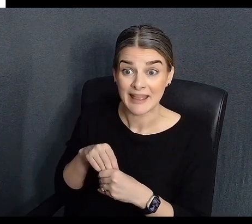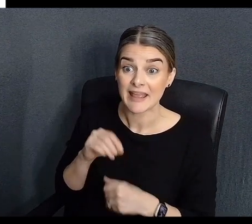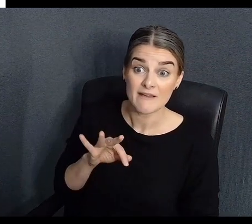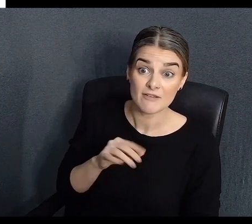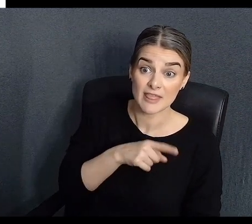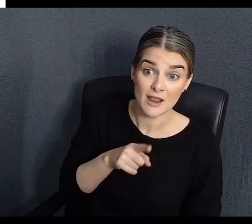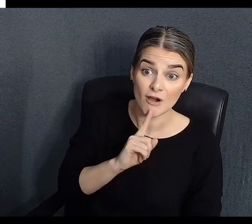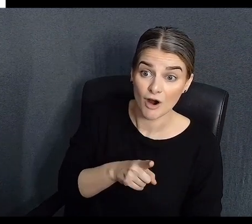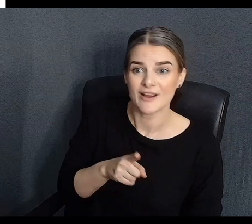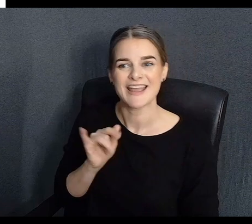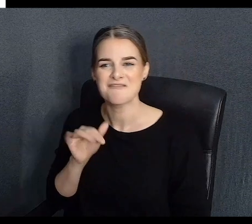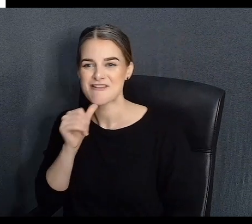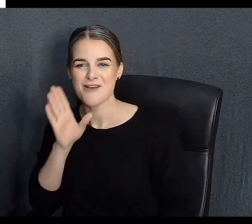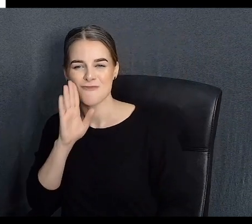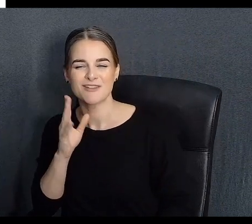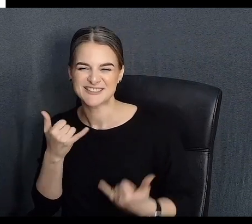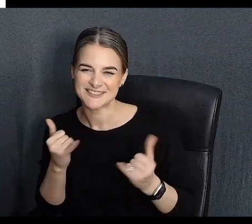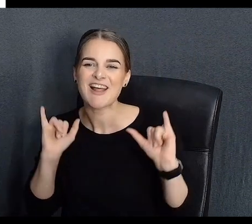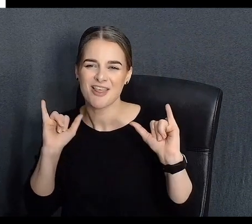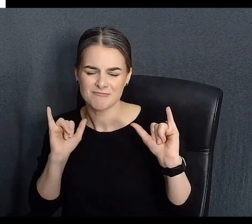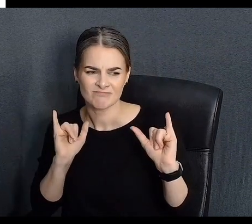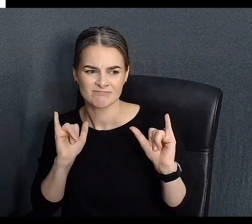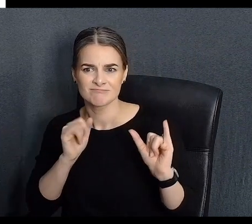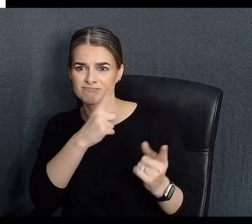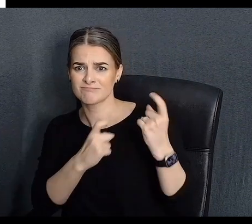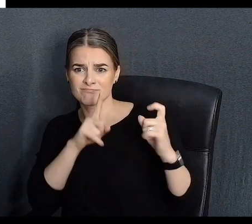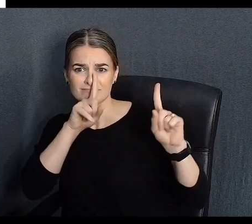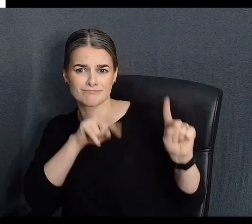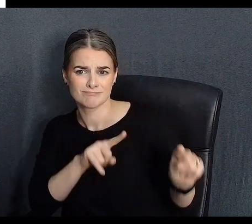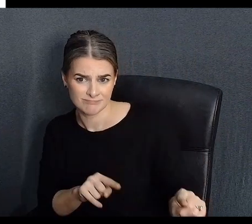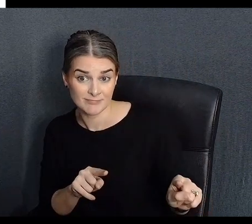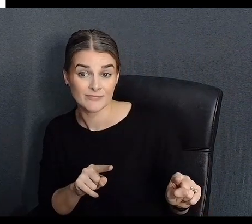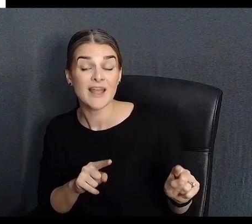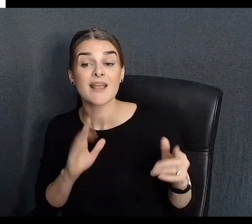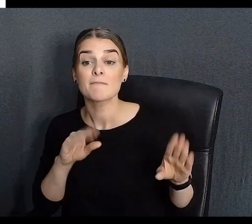are still going to be going to answer questions. We can provide a free device demonstration.